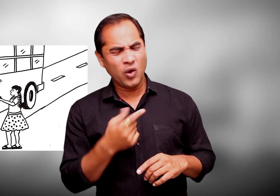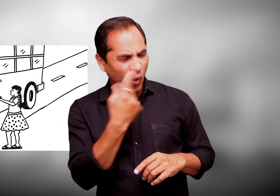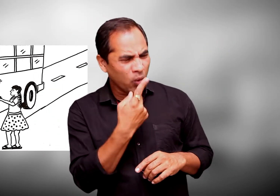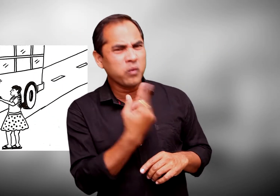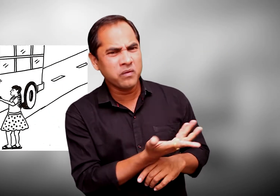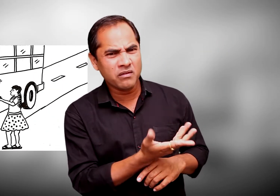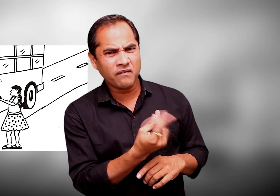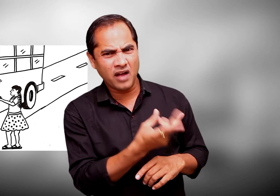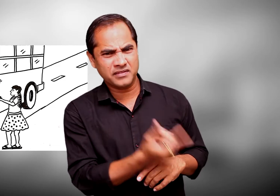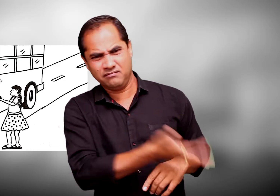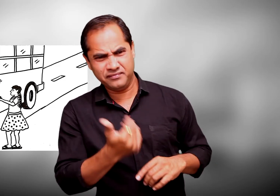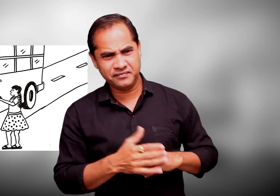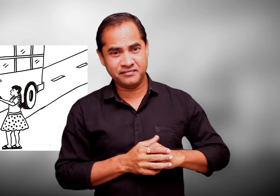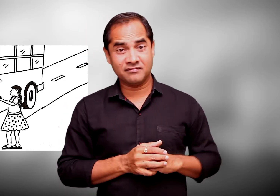quickly'.